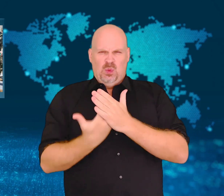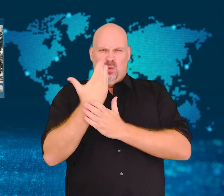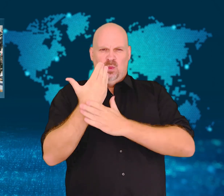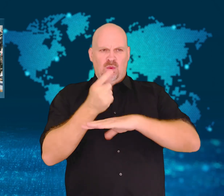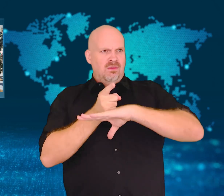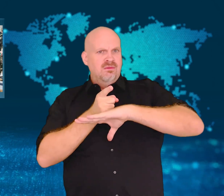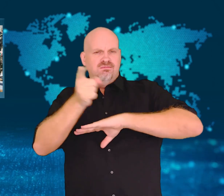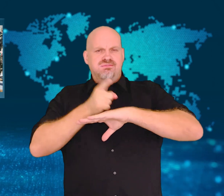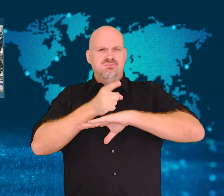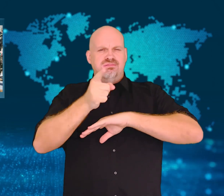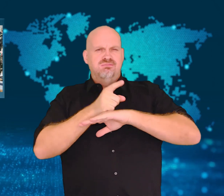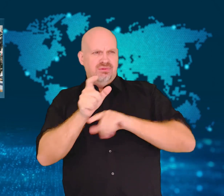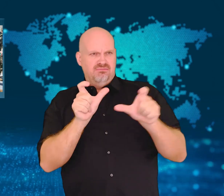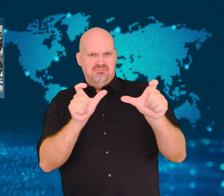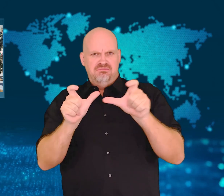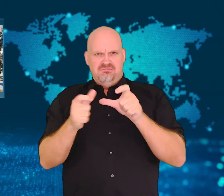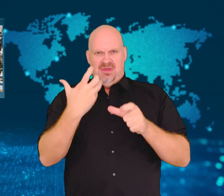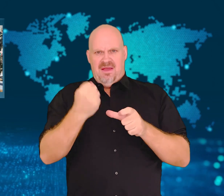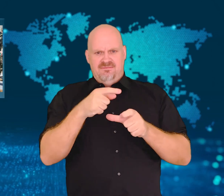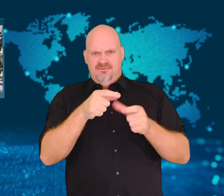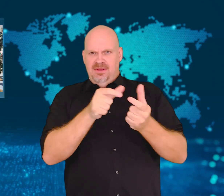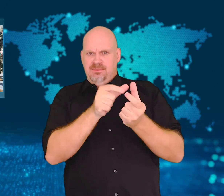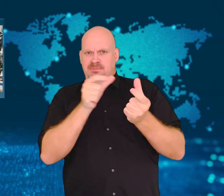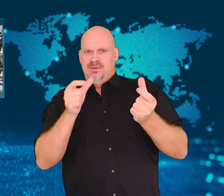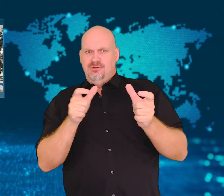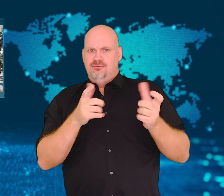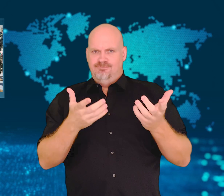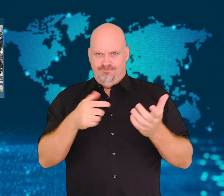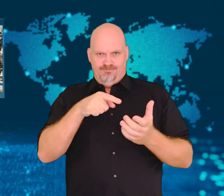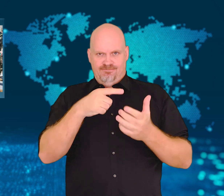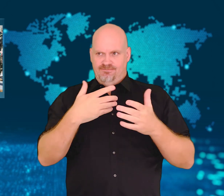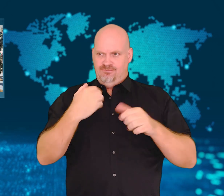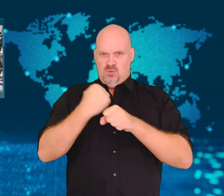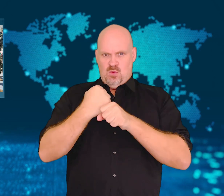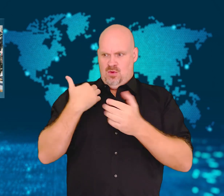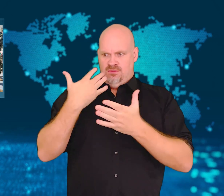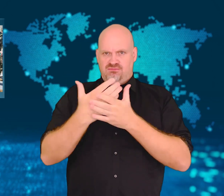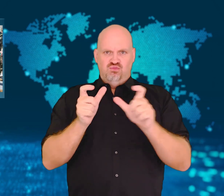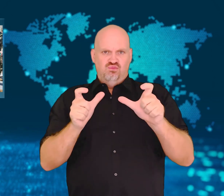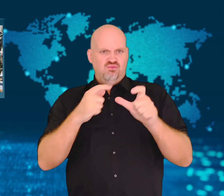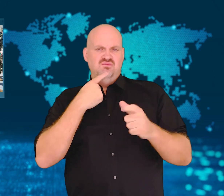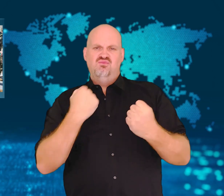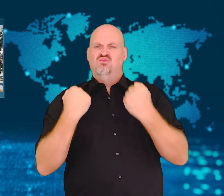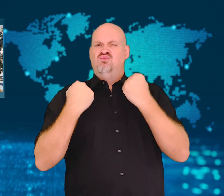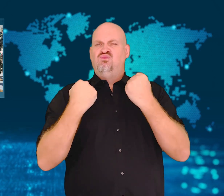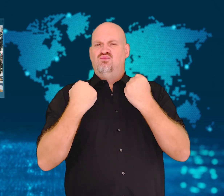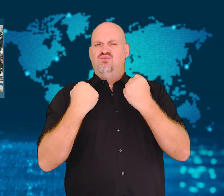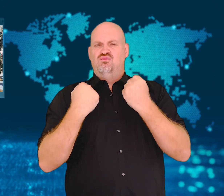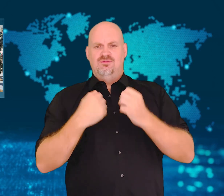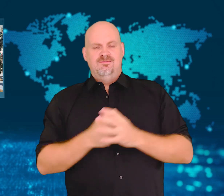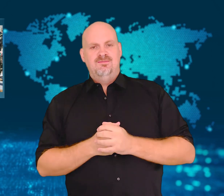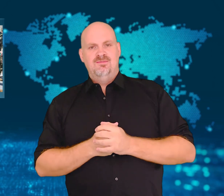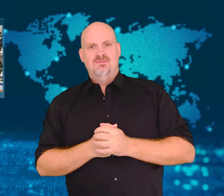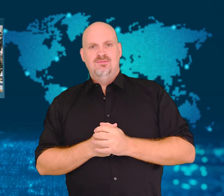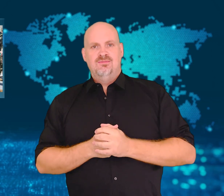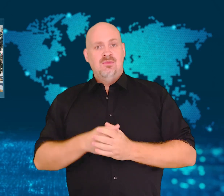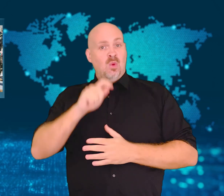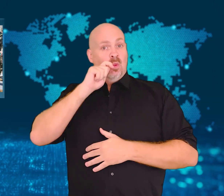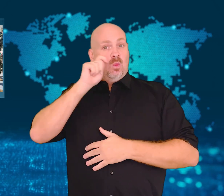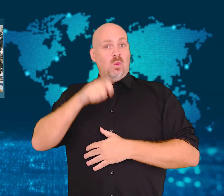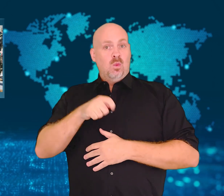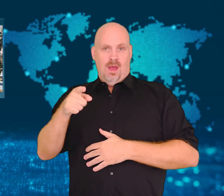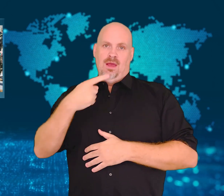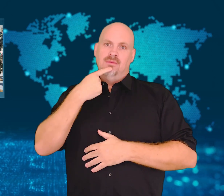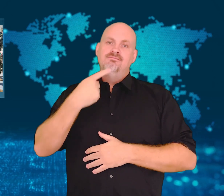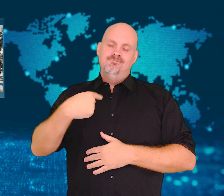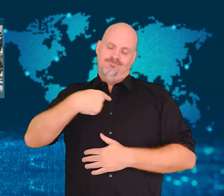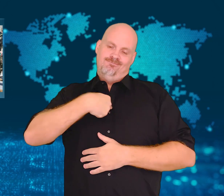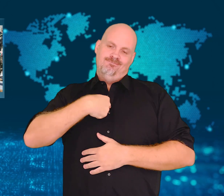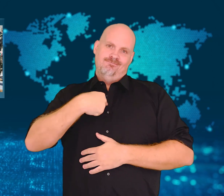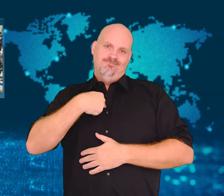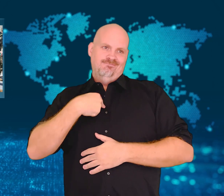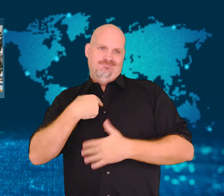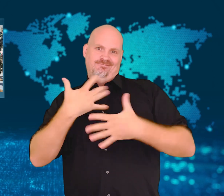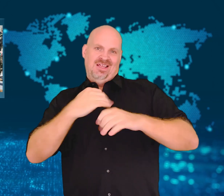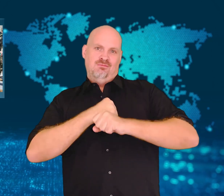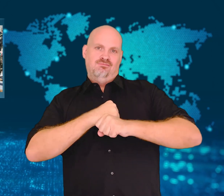Trained military dolphins and Russia's latest missile systems were